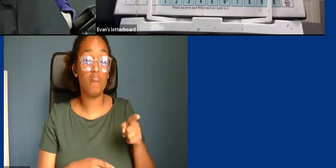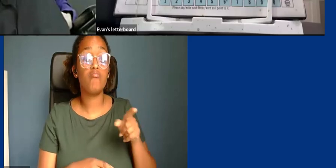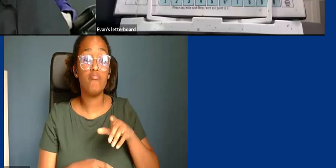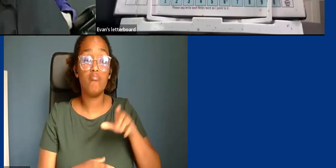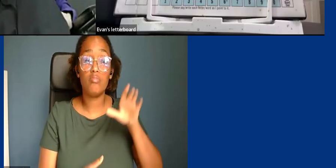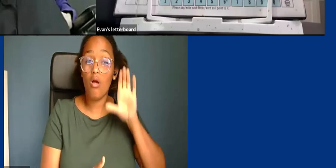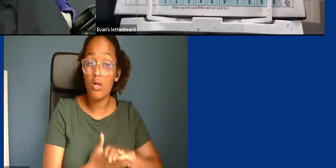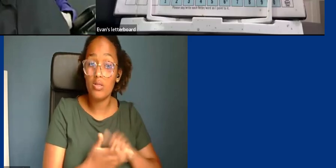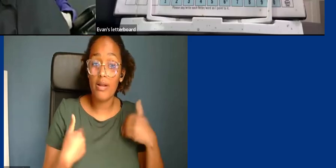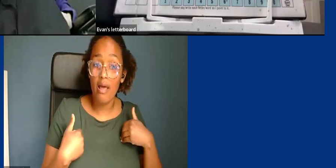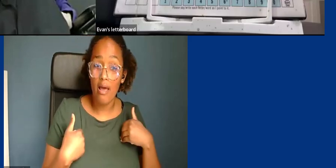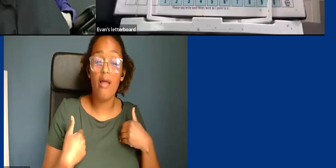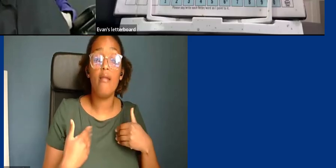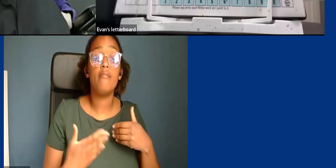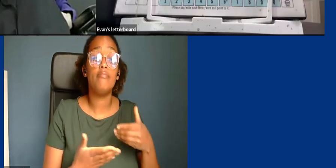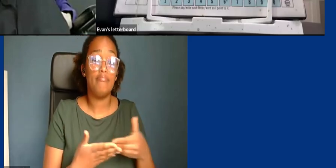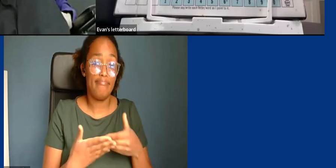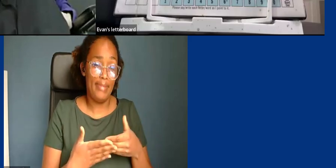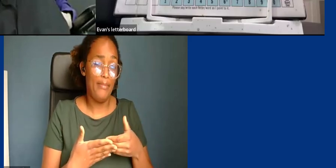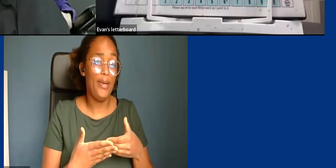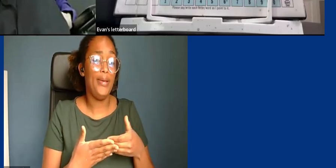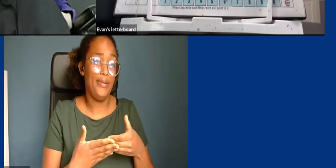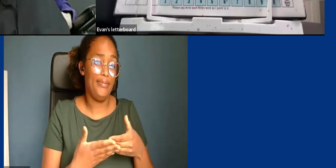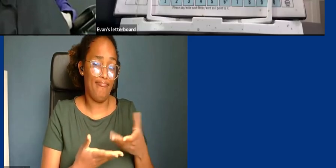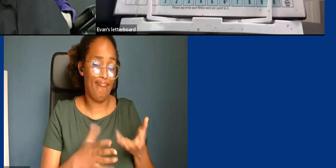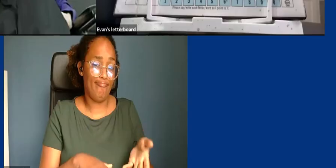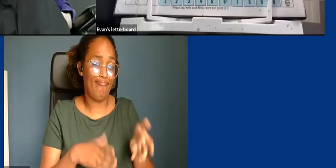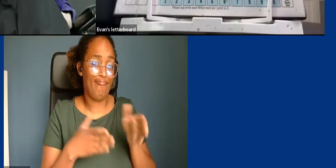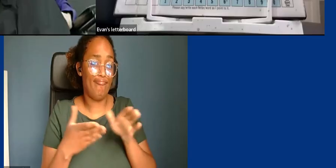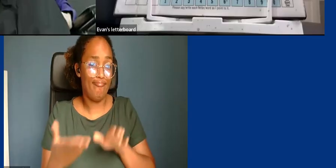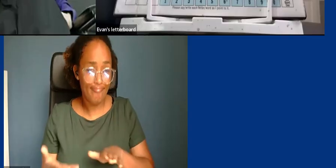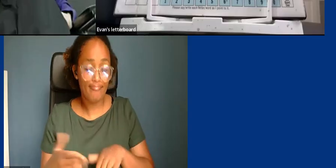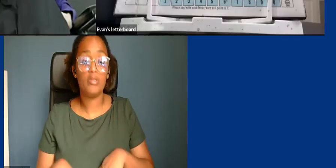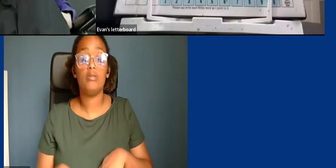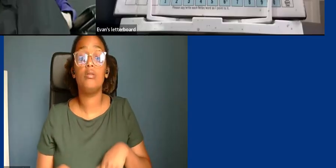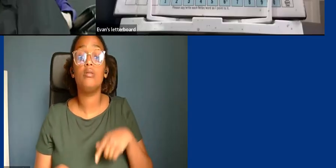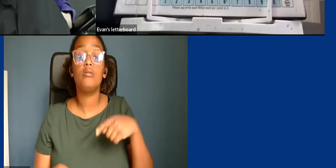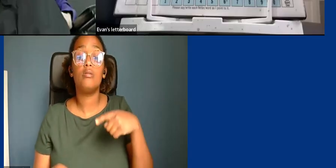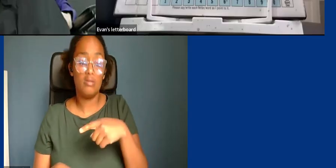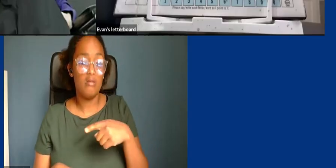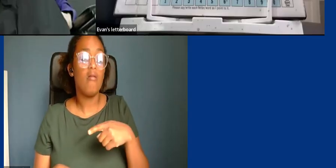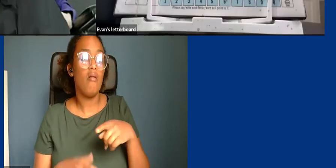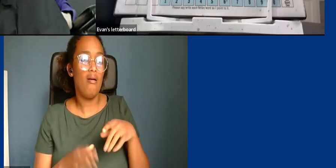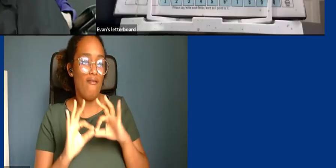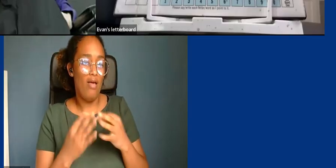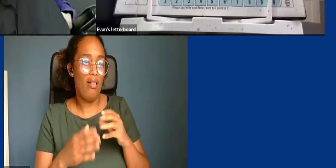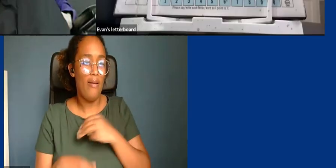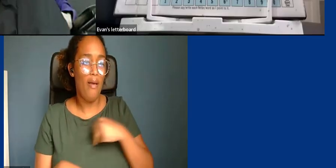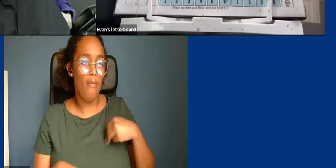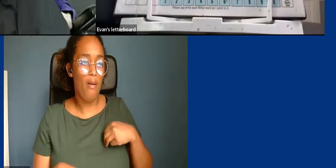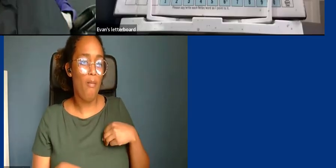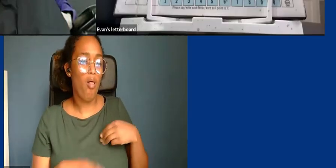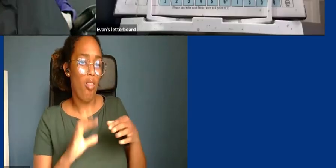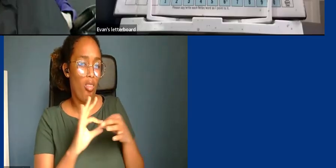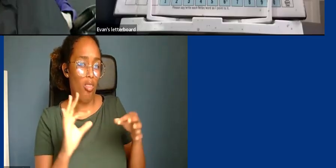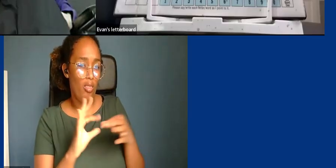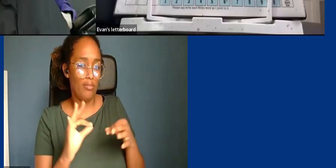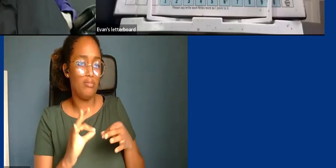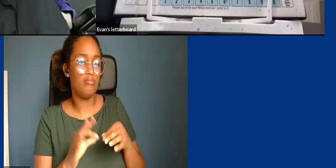in an inhuman act of infantilization. Quote, After my miscarriage, one of my relatives